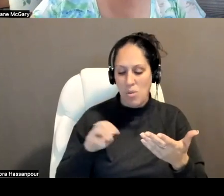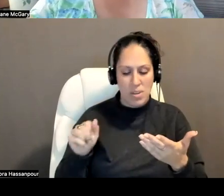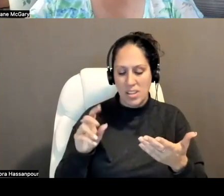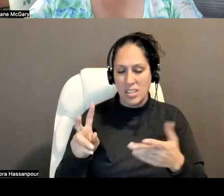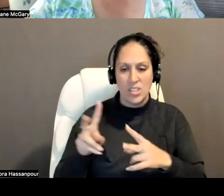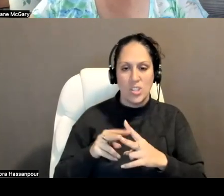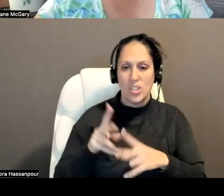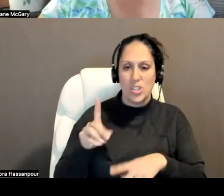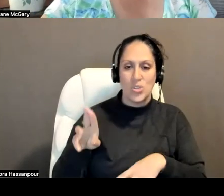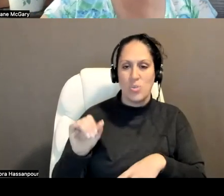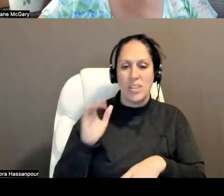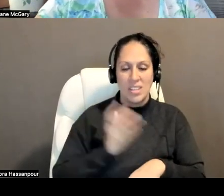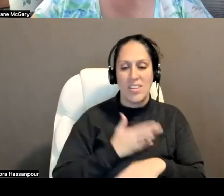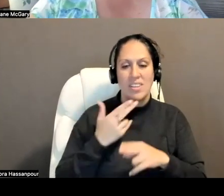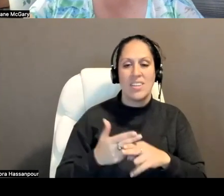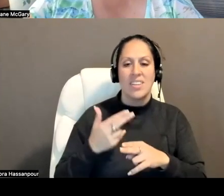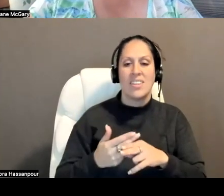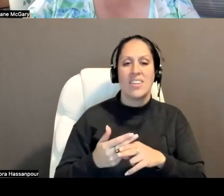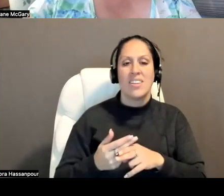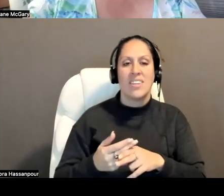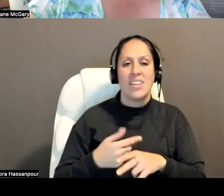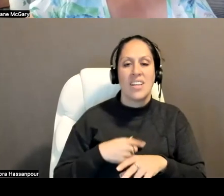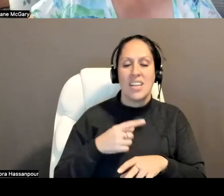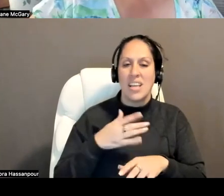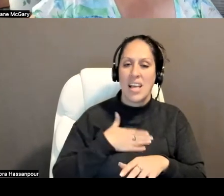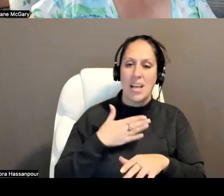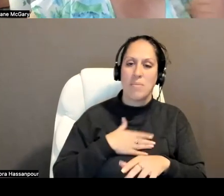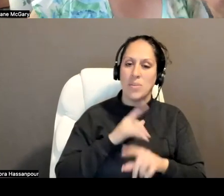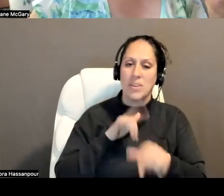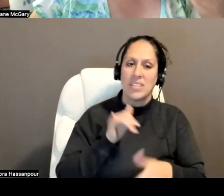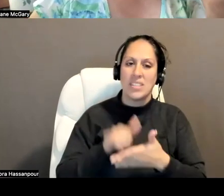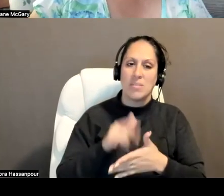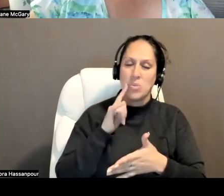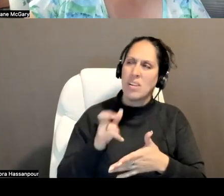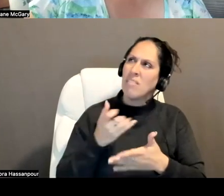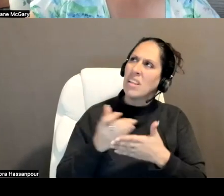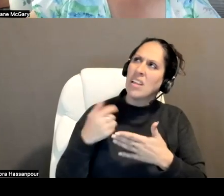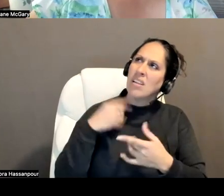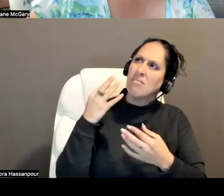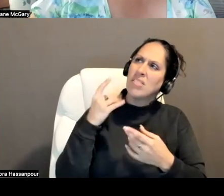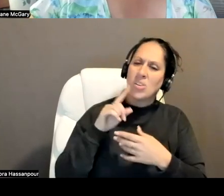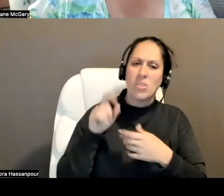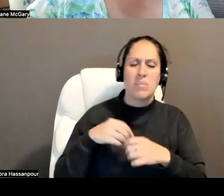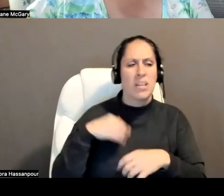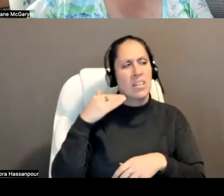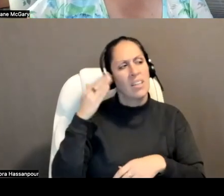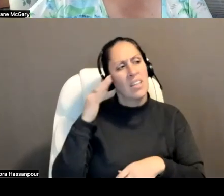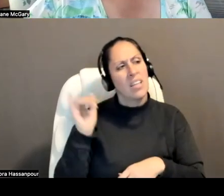is the name! That's great! I actually-- I'm so glad you answered that, because it was one of the things I had questioned in my head, like where would